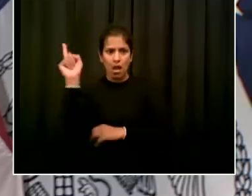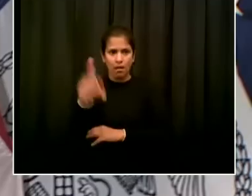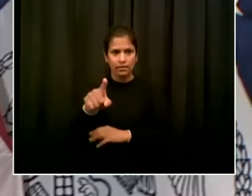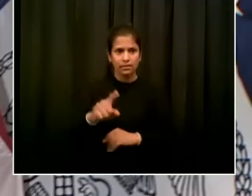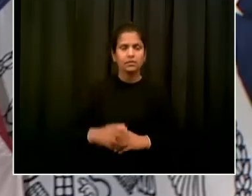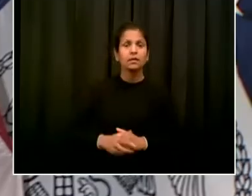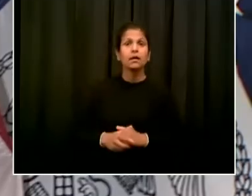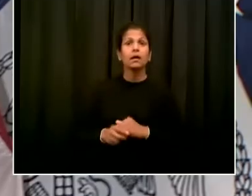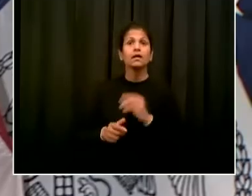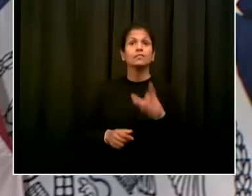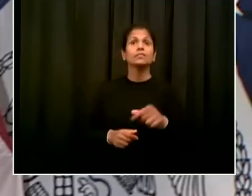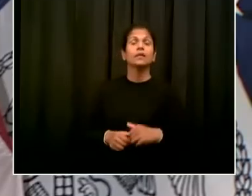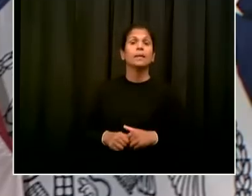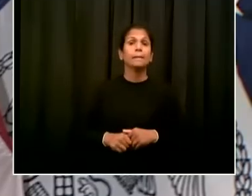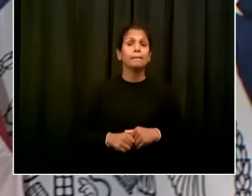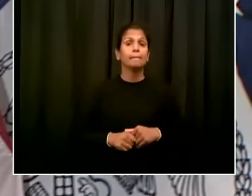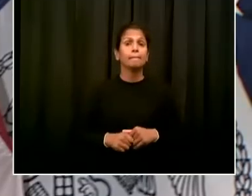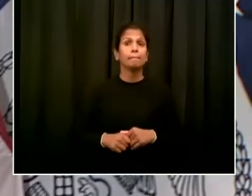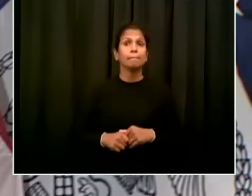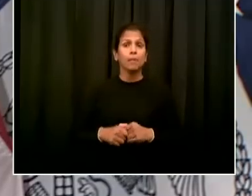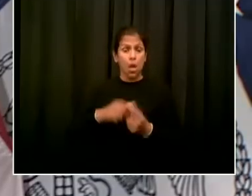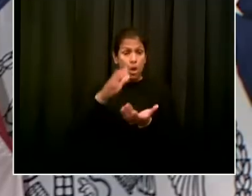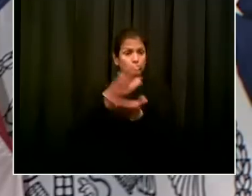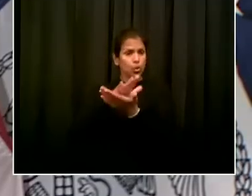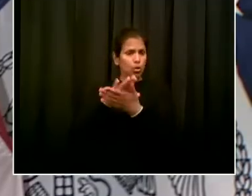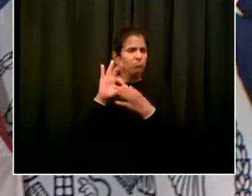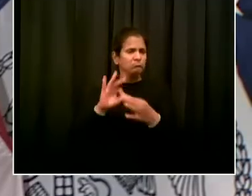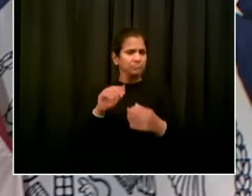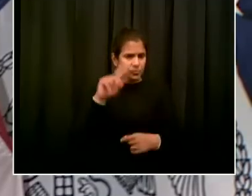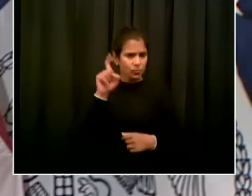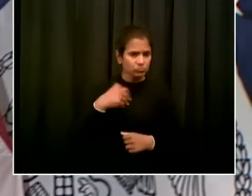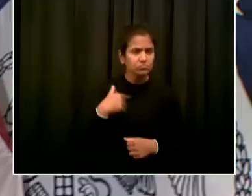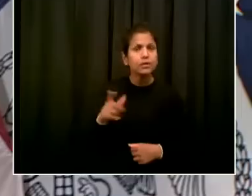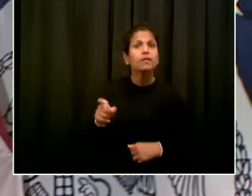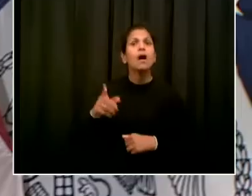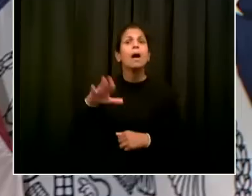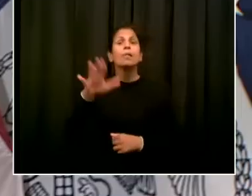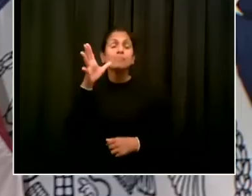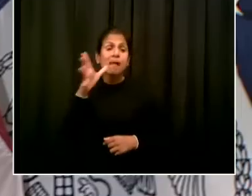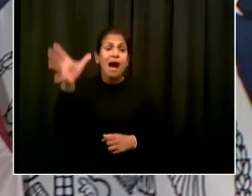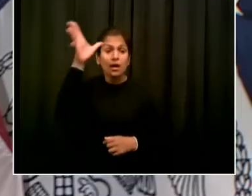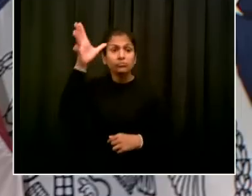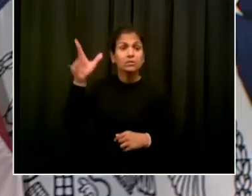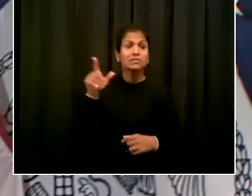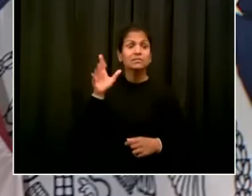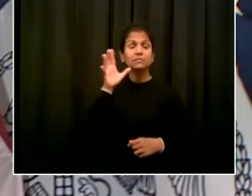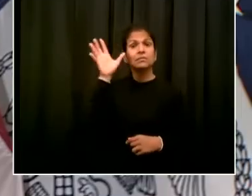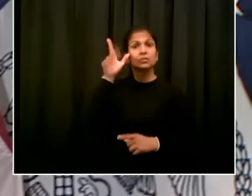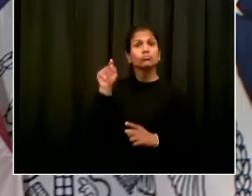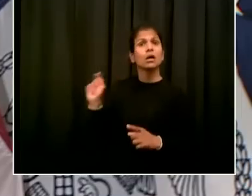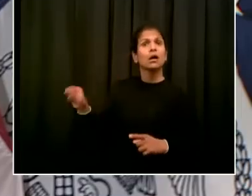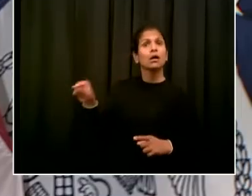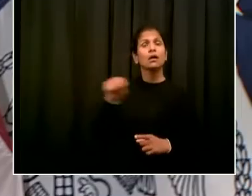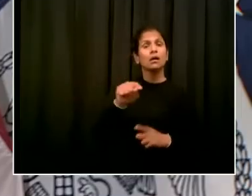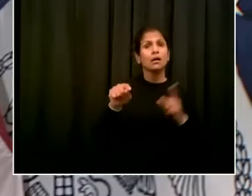Reporter: ARE YOU DOING? SO SPEAKING OF A DIFFERENT KIND OF TESTING IN THE PUBLIC SCHOOLS, LOTSSF O PAPAERNTNTS FEEL LIKE THERE IS A TOTAL LACK OF INFORMATIIN OFRFR OM